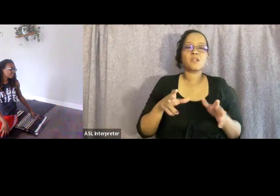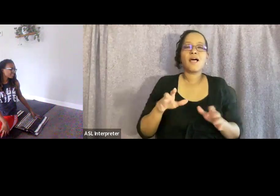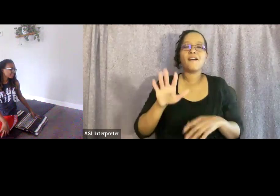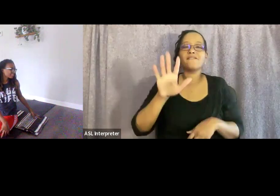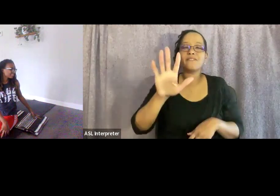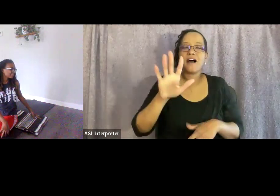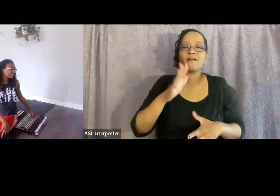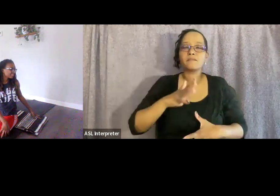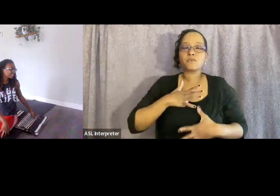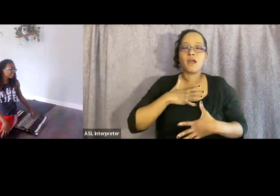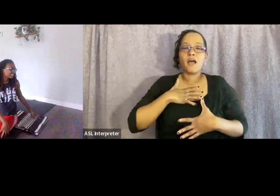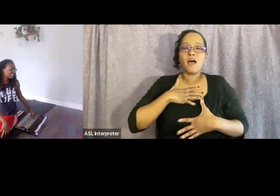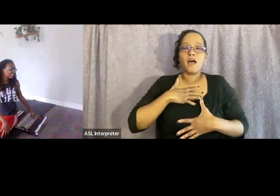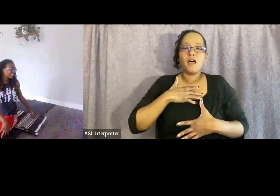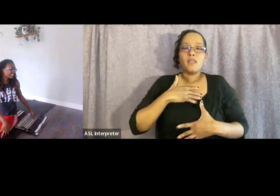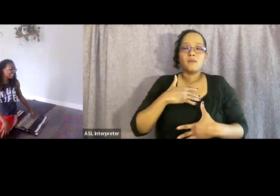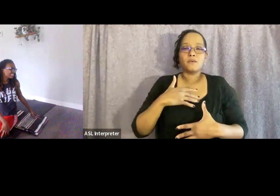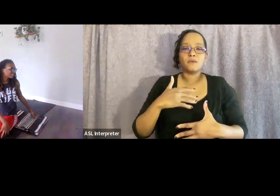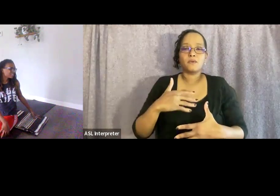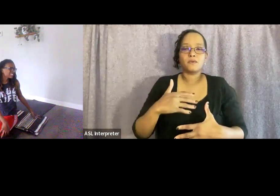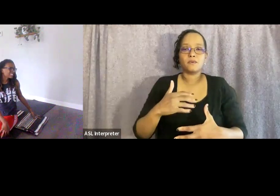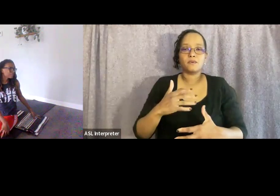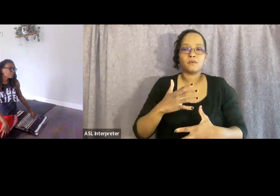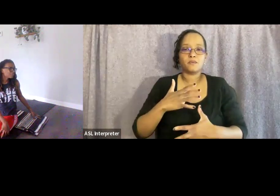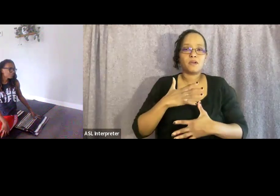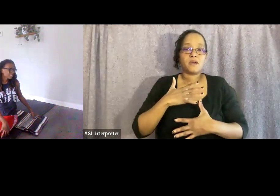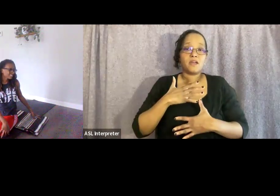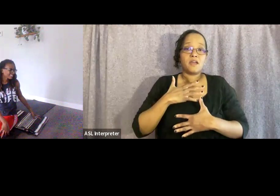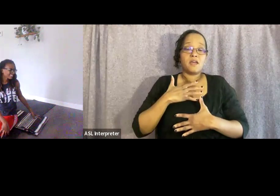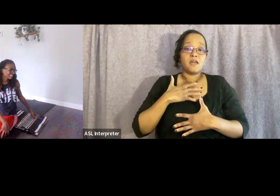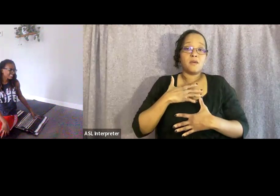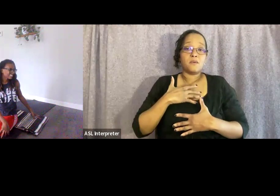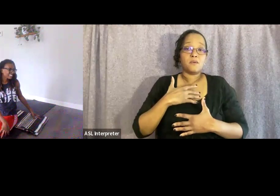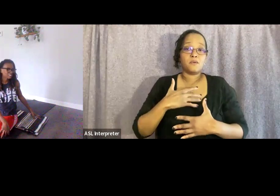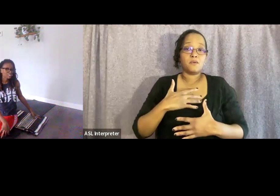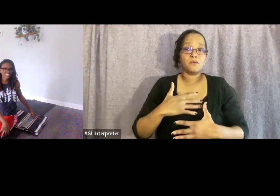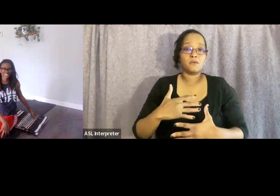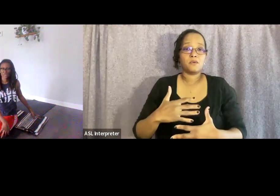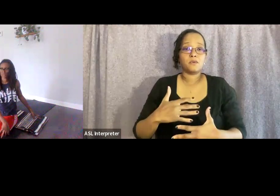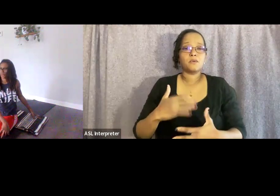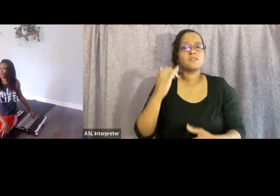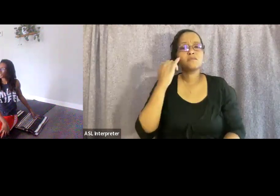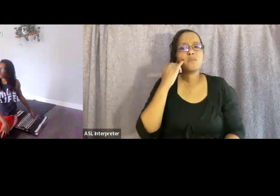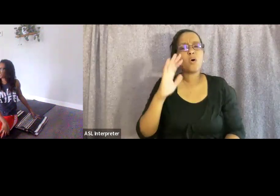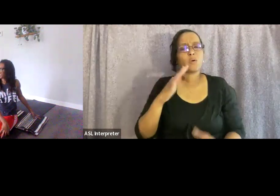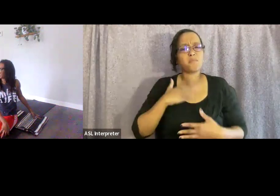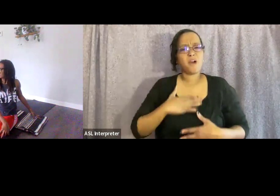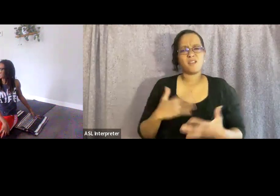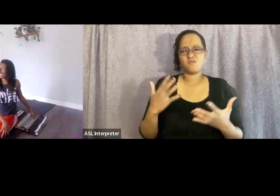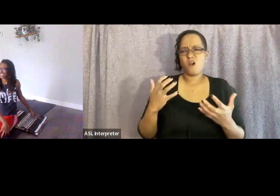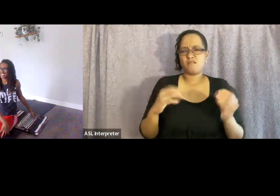And if you're needing movement, you can always move the head side-to-side,